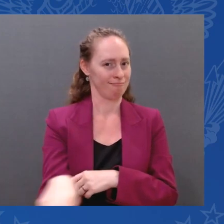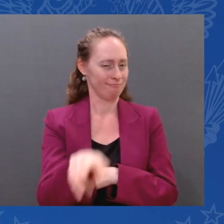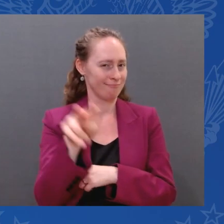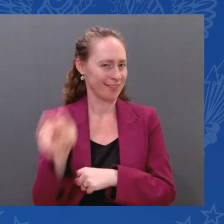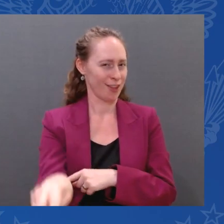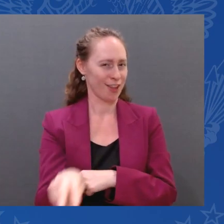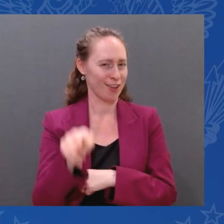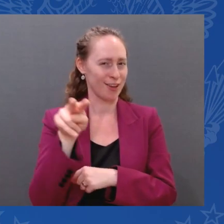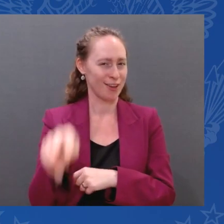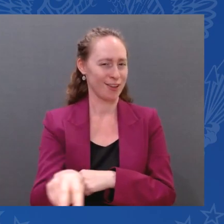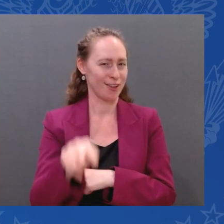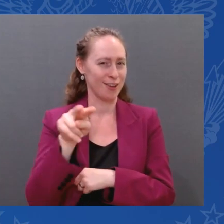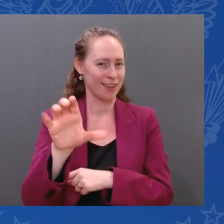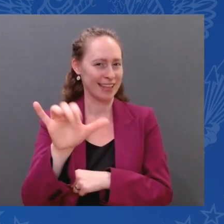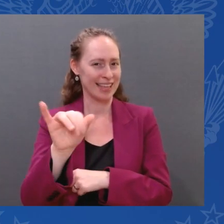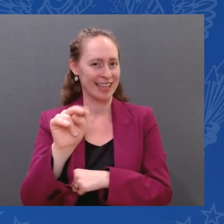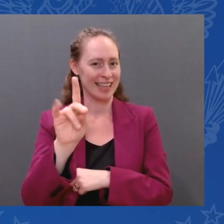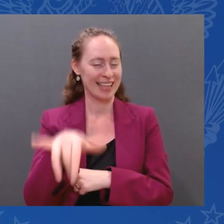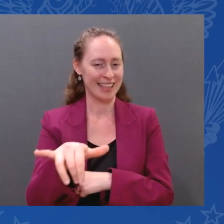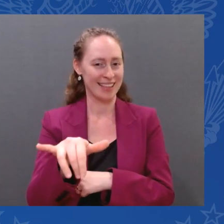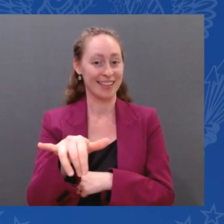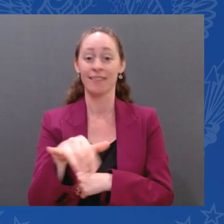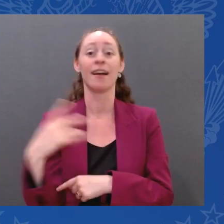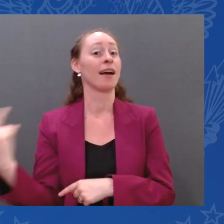Ever did for John. The very best.